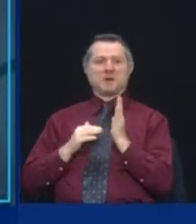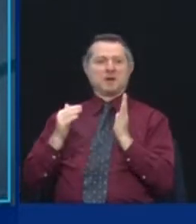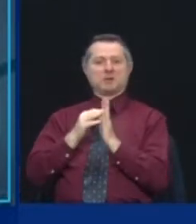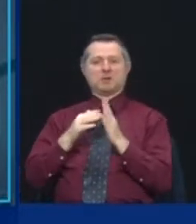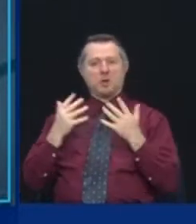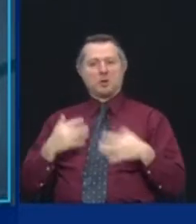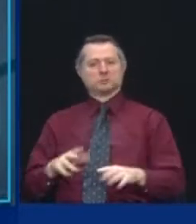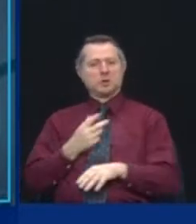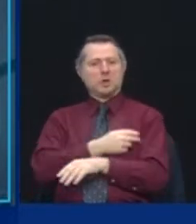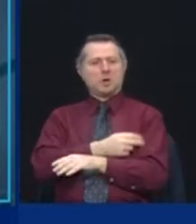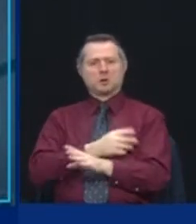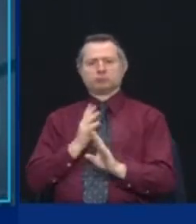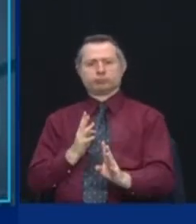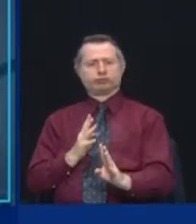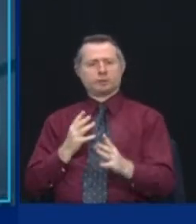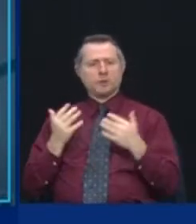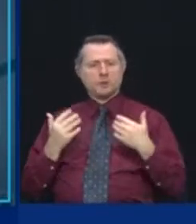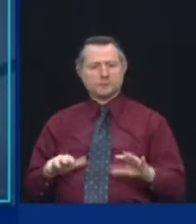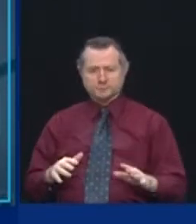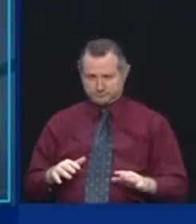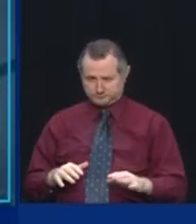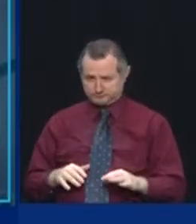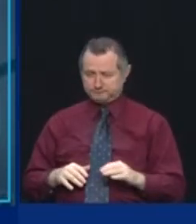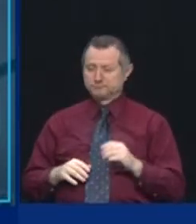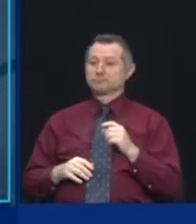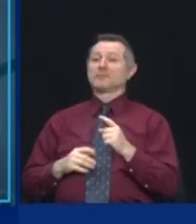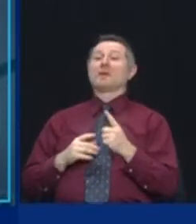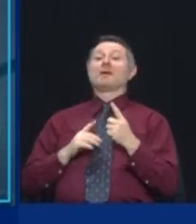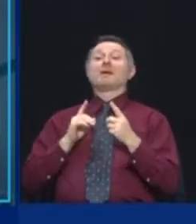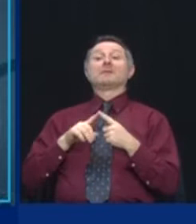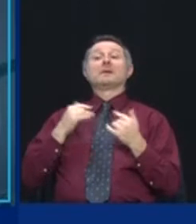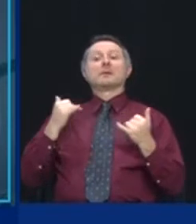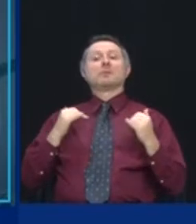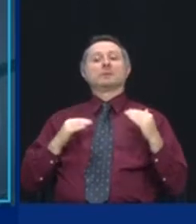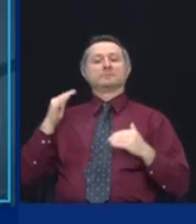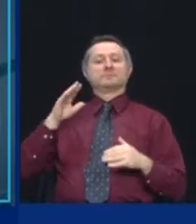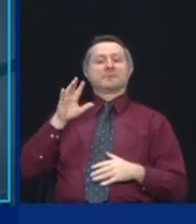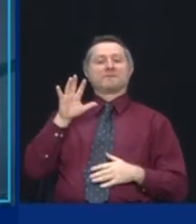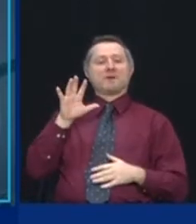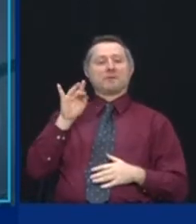VACCINATE. VACCINATE NEW YORKERS. WE ARE DOING WELL WITH THAT.